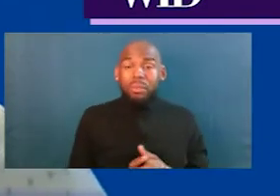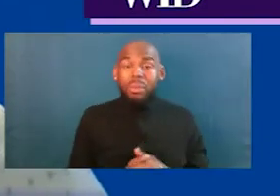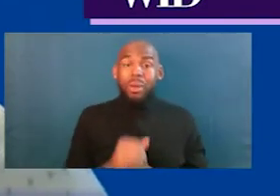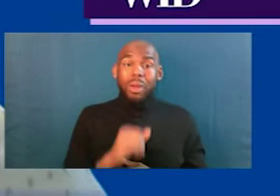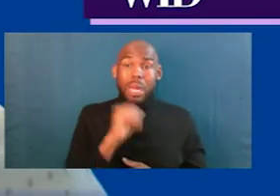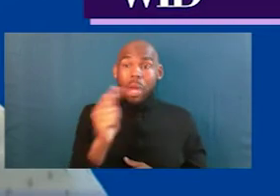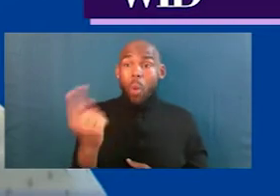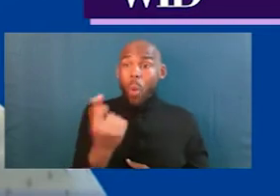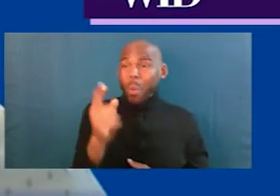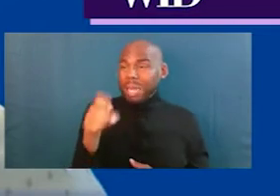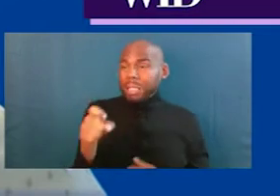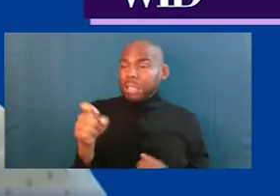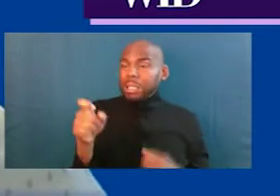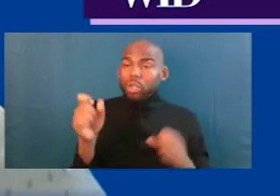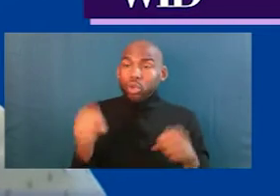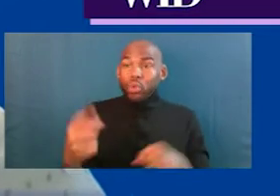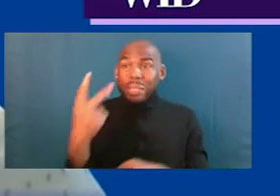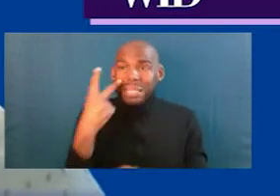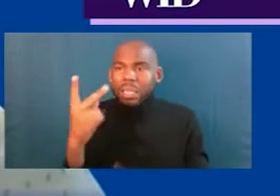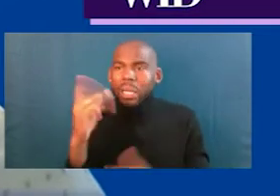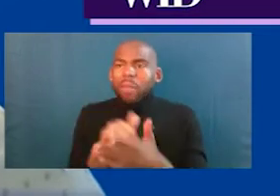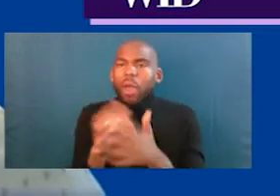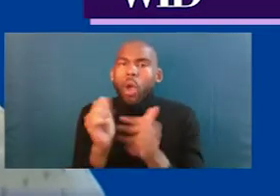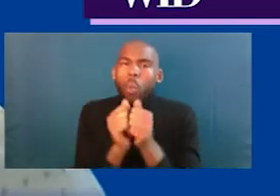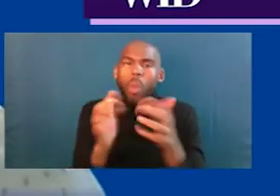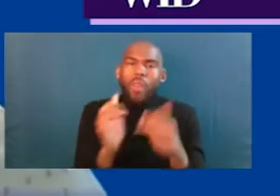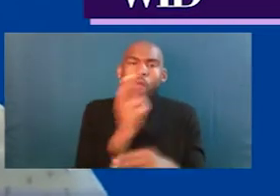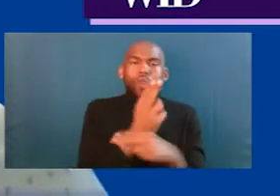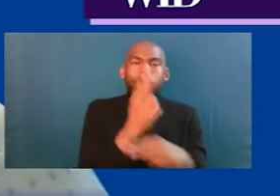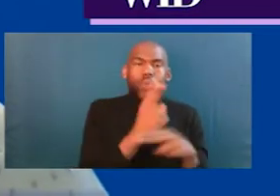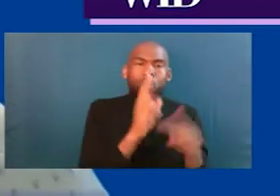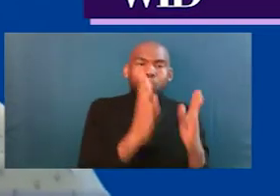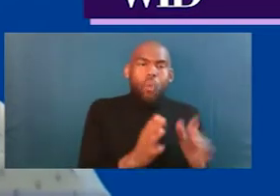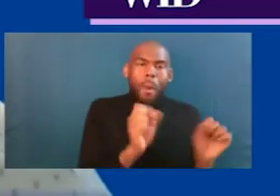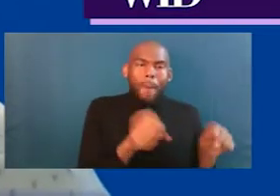able to see that if we weren't having the usability studies and actually sitting down